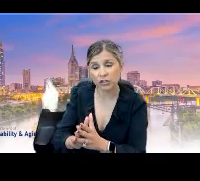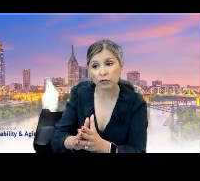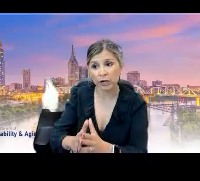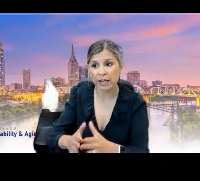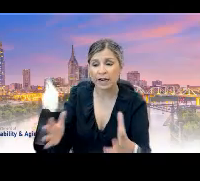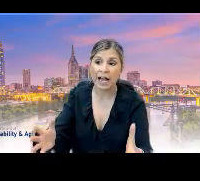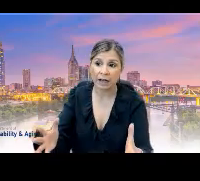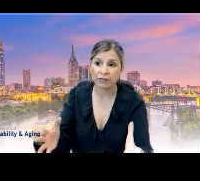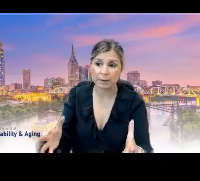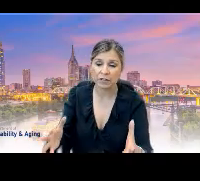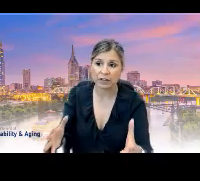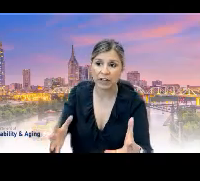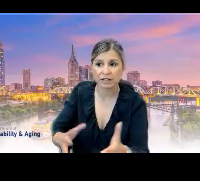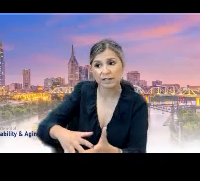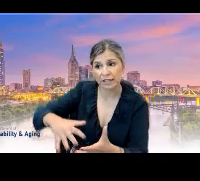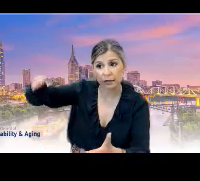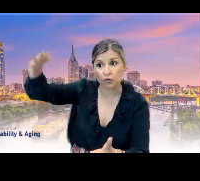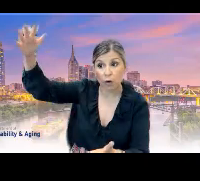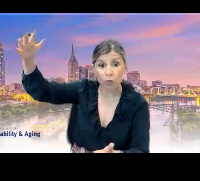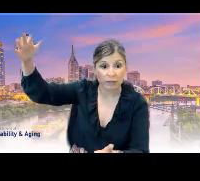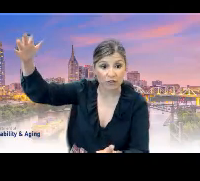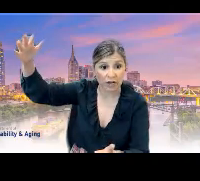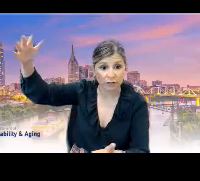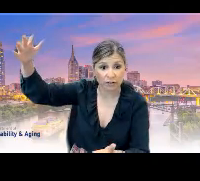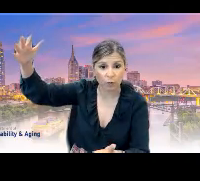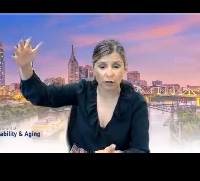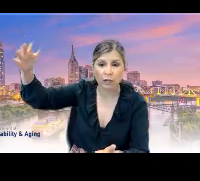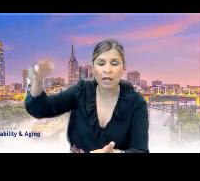children and have types of devices that can grow with the child as well.